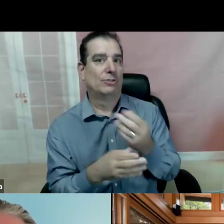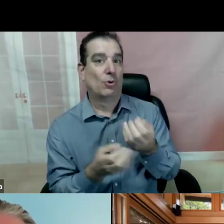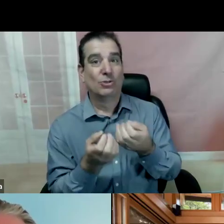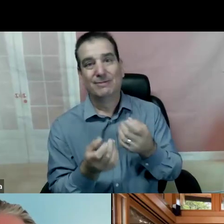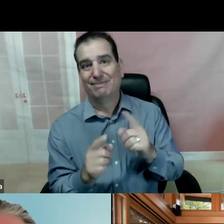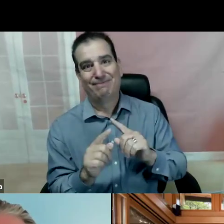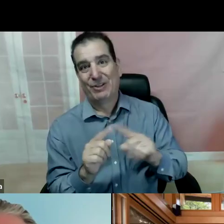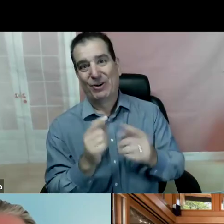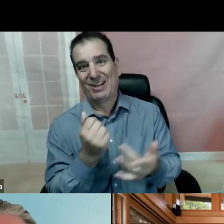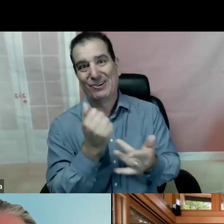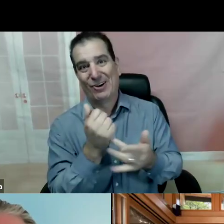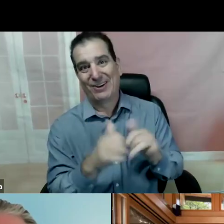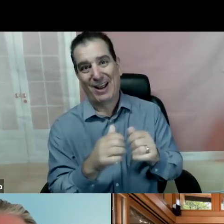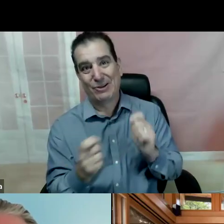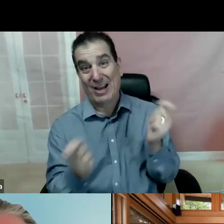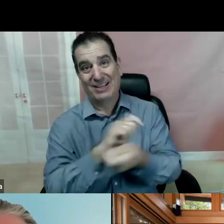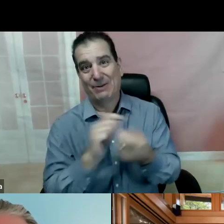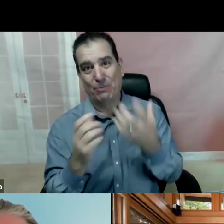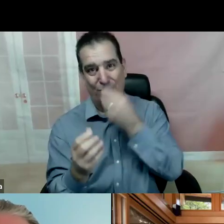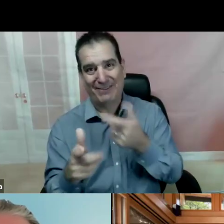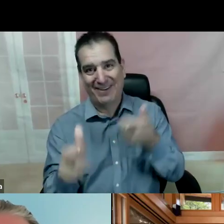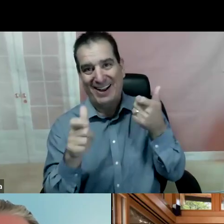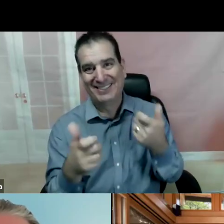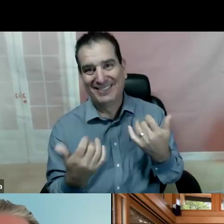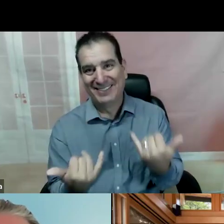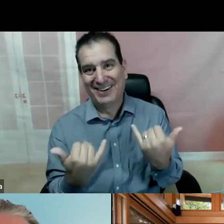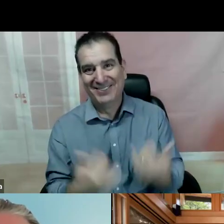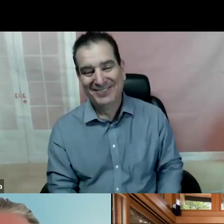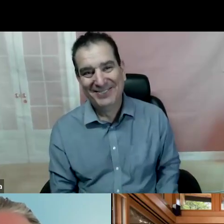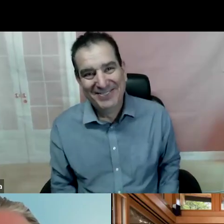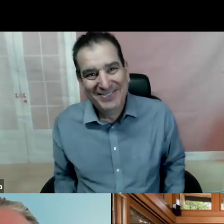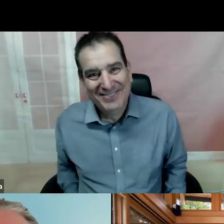and their learning in a way, in a system that's accessible to them, that they can understand. And,